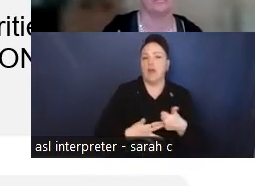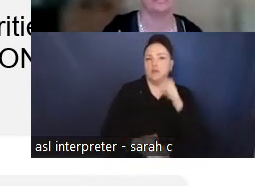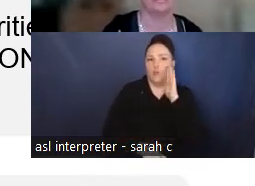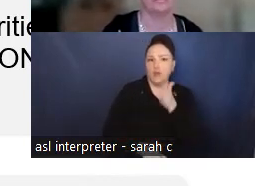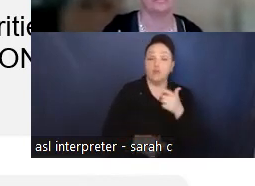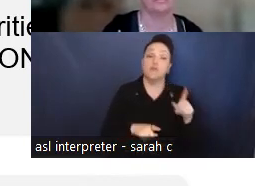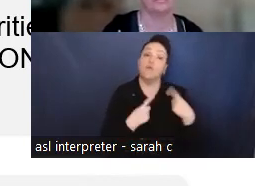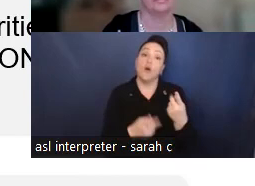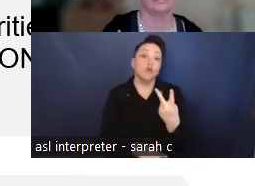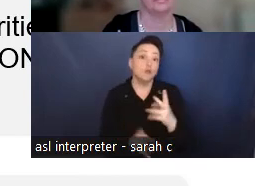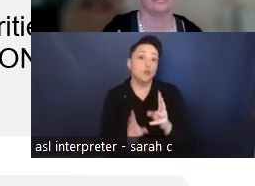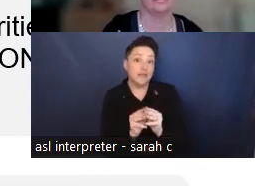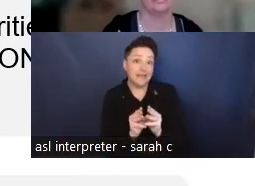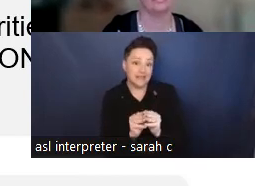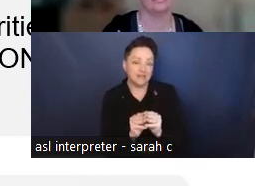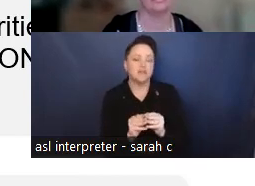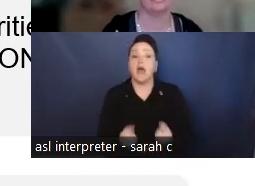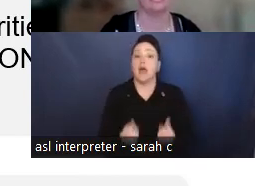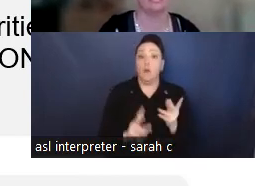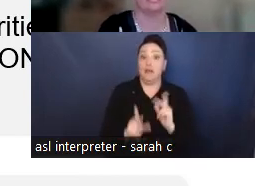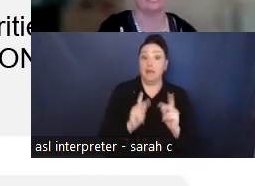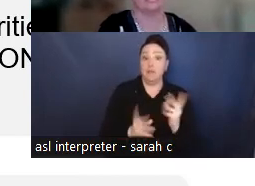and we had a presentation yesterday on how the one system works but if you have